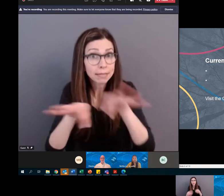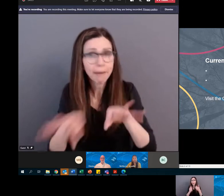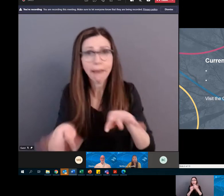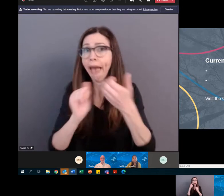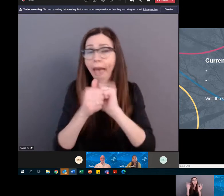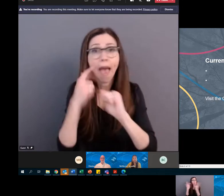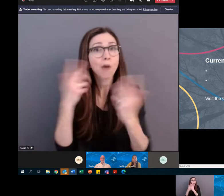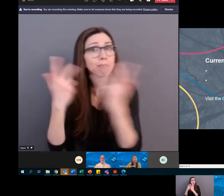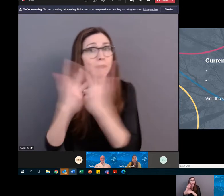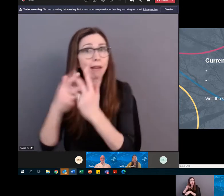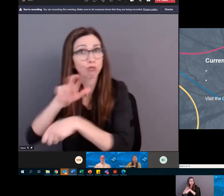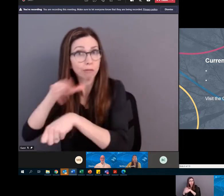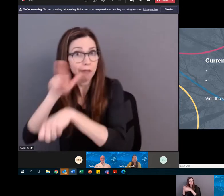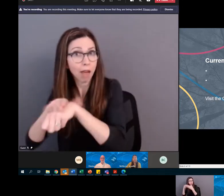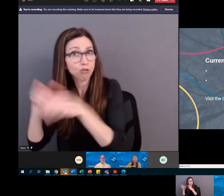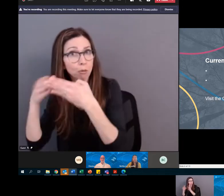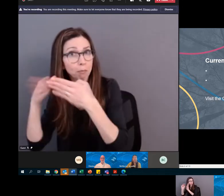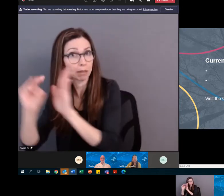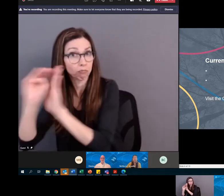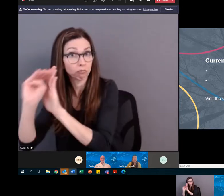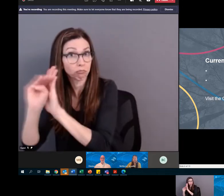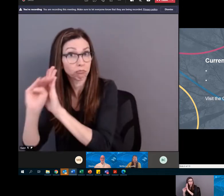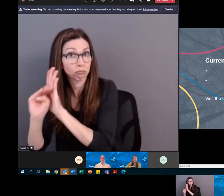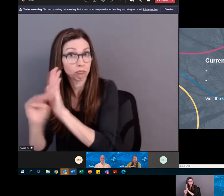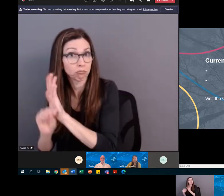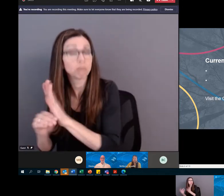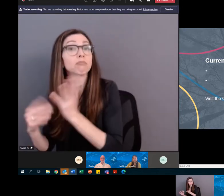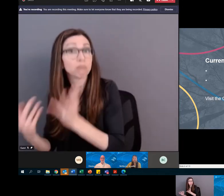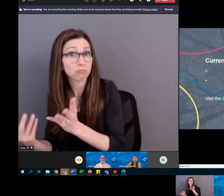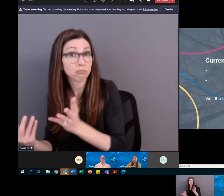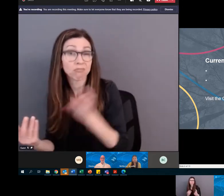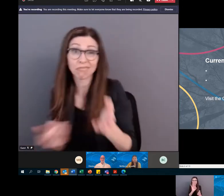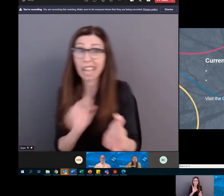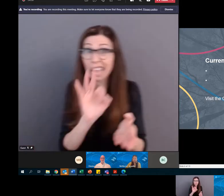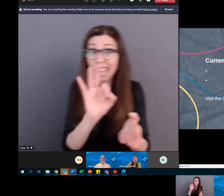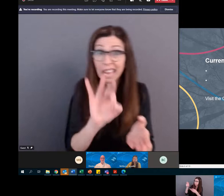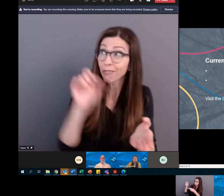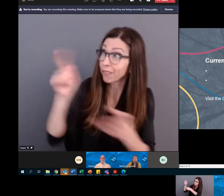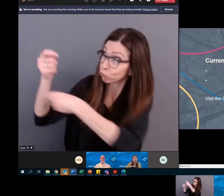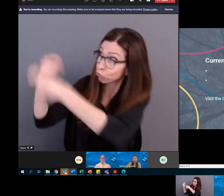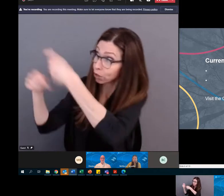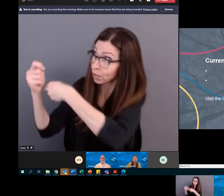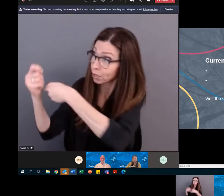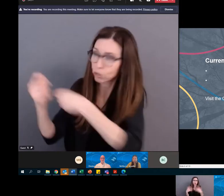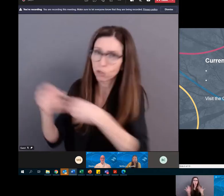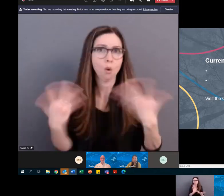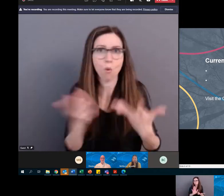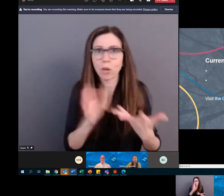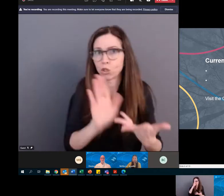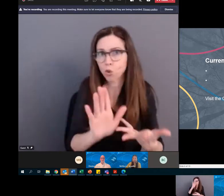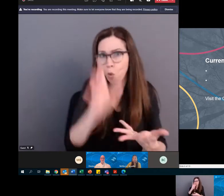health guidelines and ensure that you have a Plan B in case those restrictions change, which